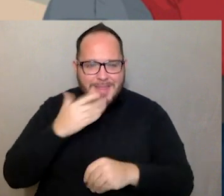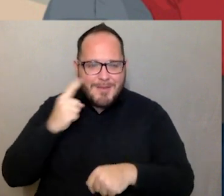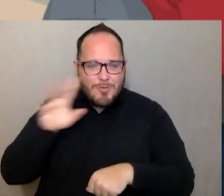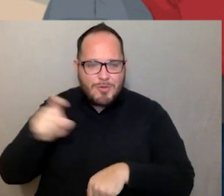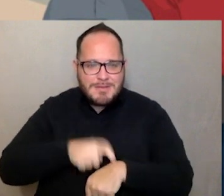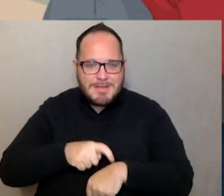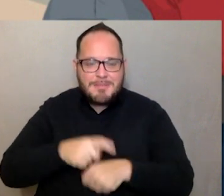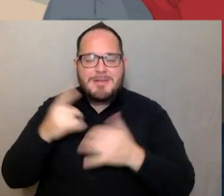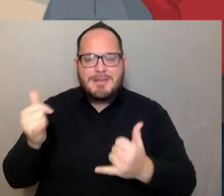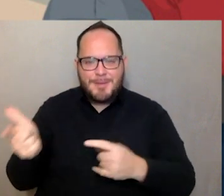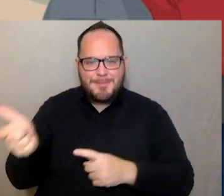YOUR TIME TODAY. PHILIP, I WOULD LIKE TO INVITE